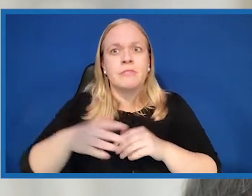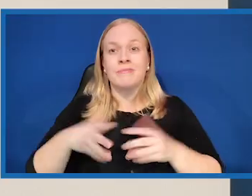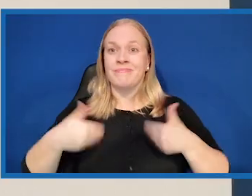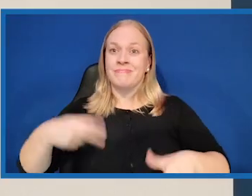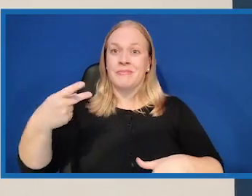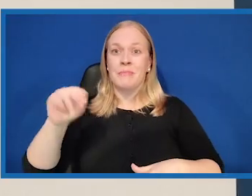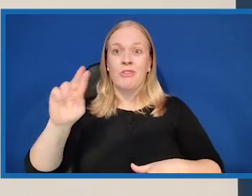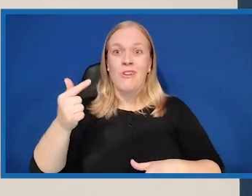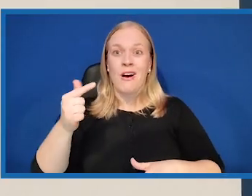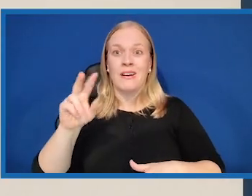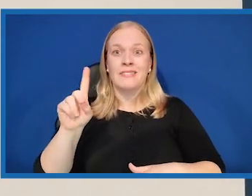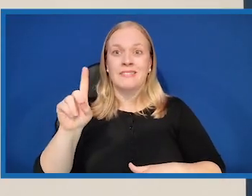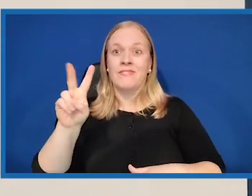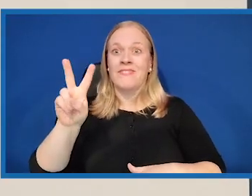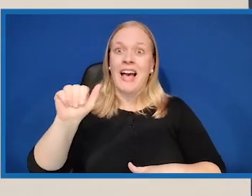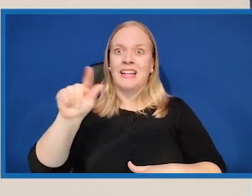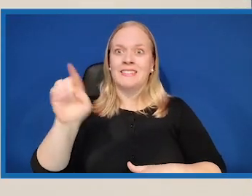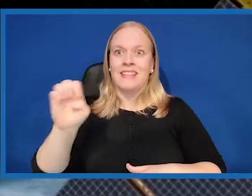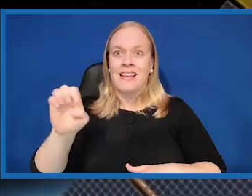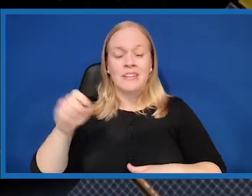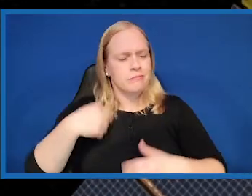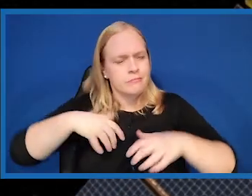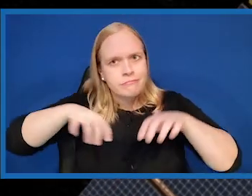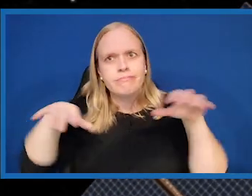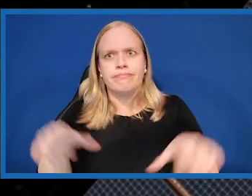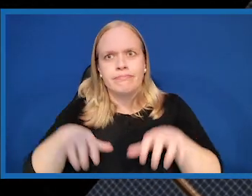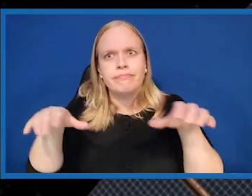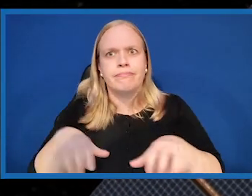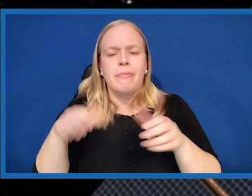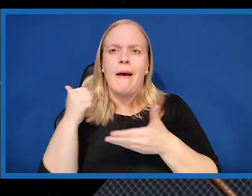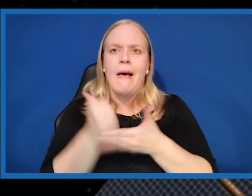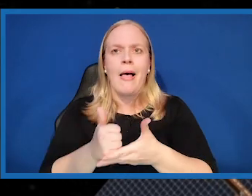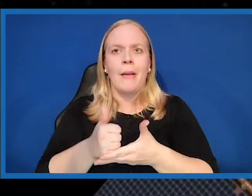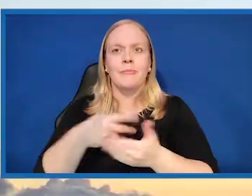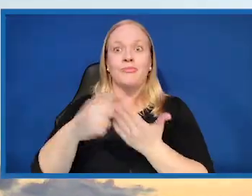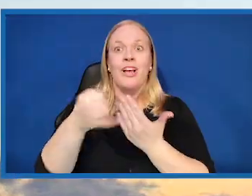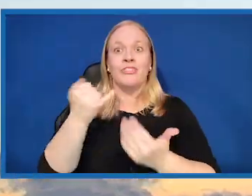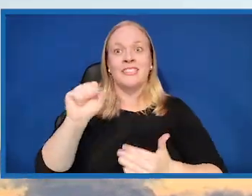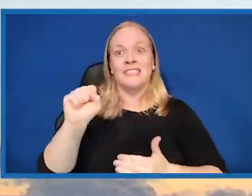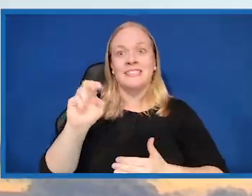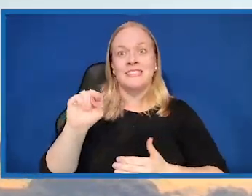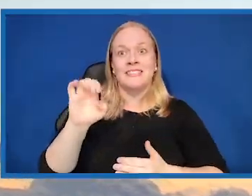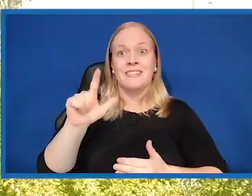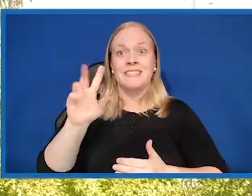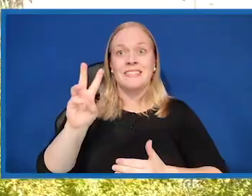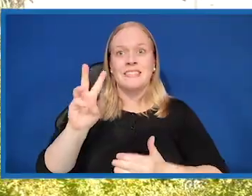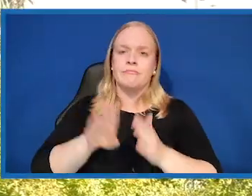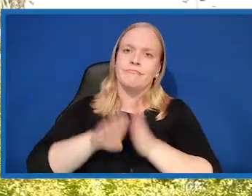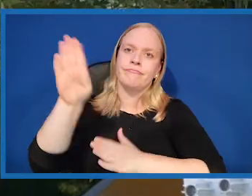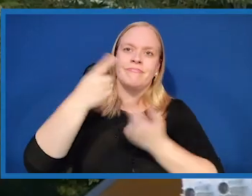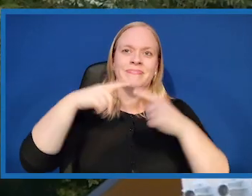MAKE SENTINEL-6 PROJECTS SUCCESSFUL. SENTINEL-6 IS ALL ABOUT WATER. SO THIS IS A, UM,